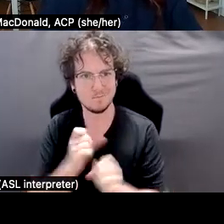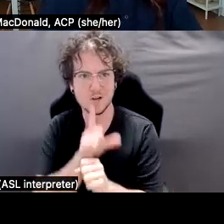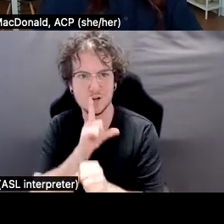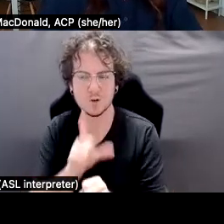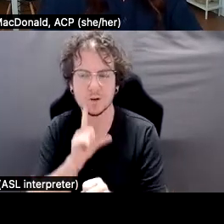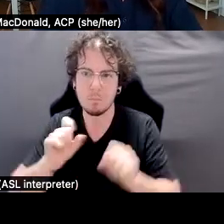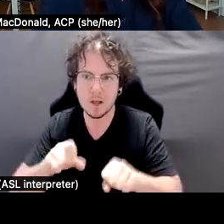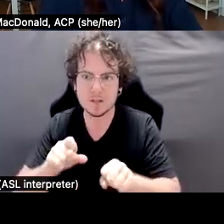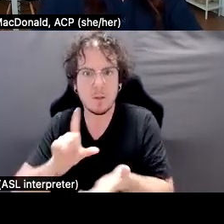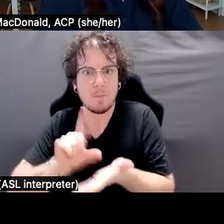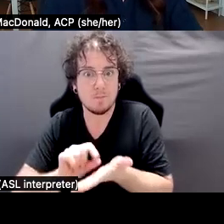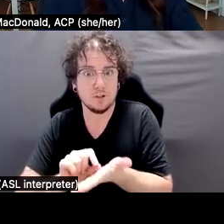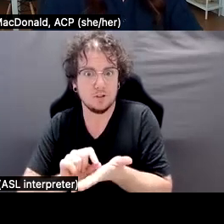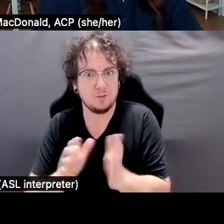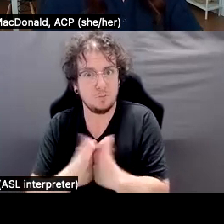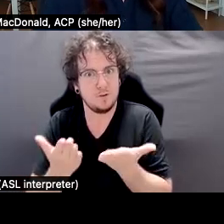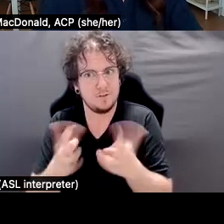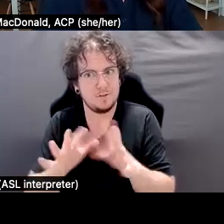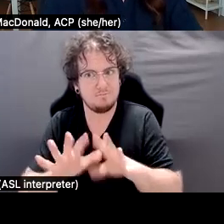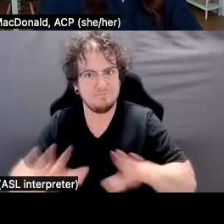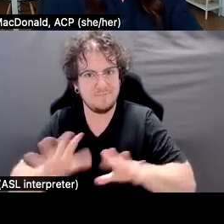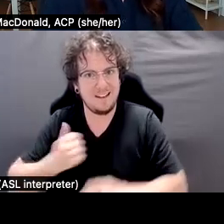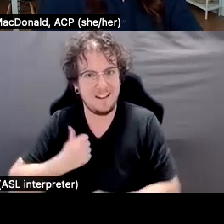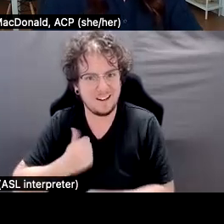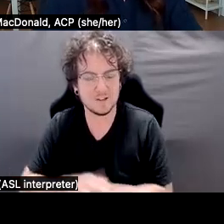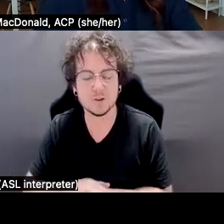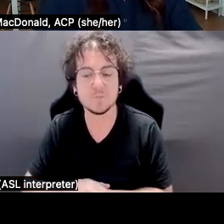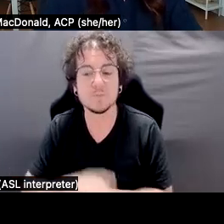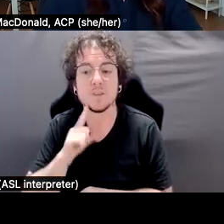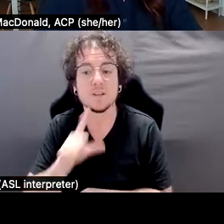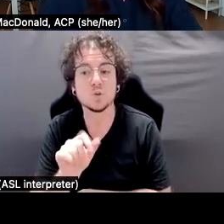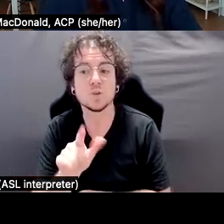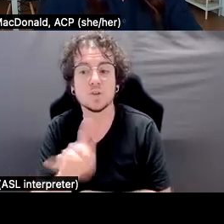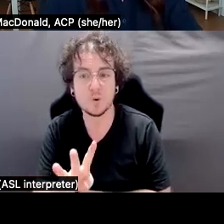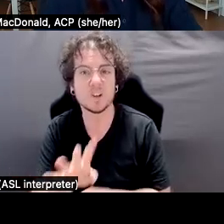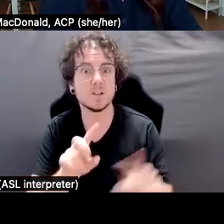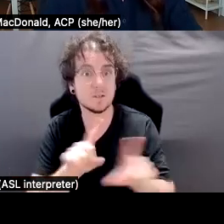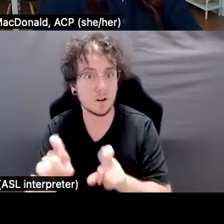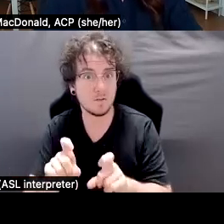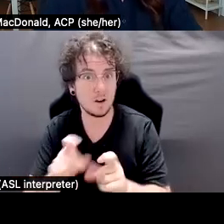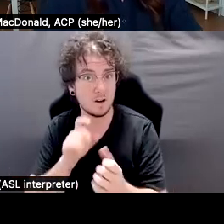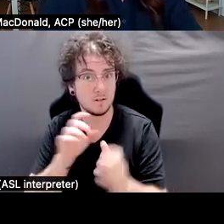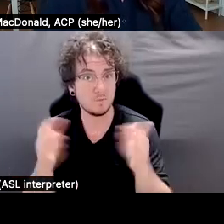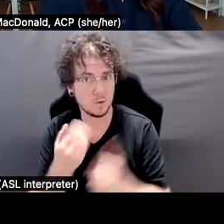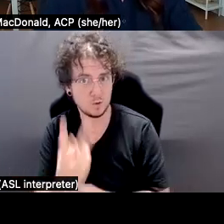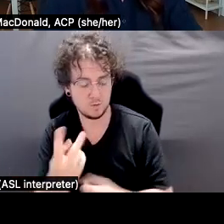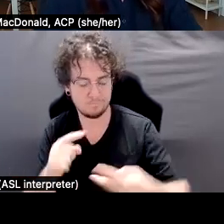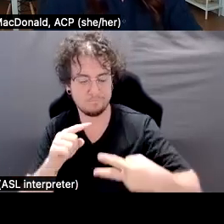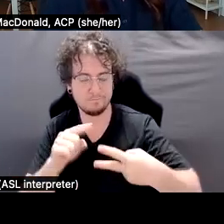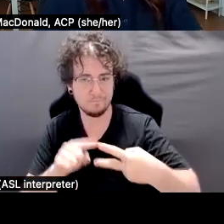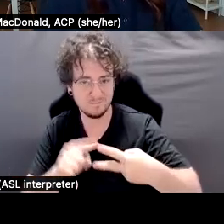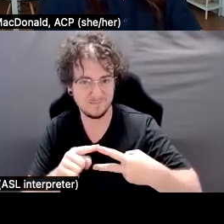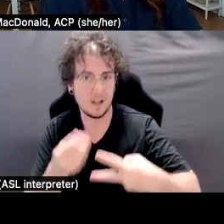So, the 2024 survey, it addresses two things, compensation and industry demographics. And